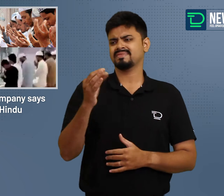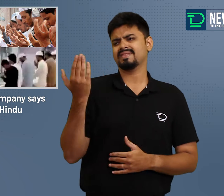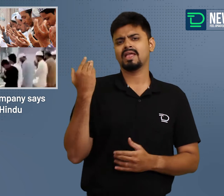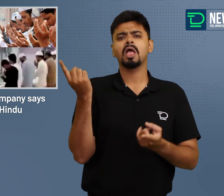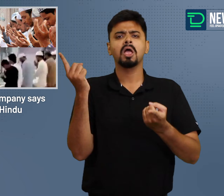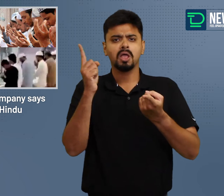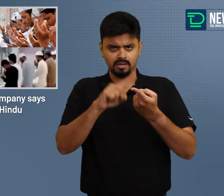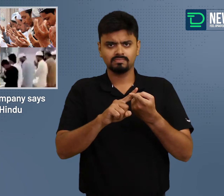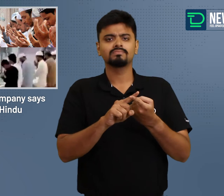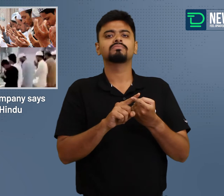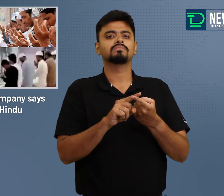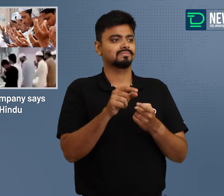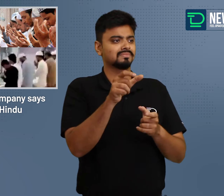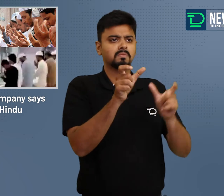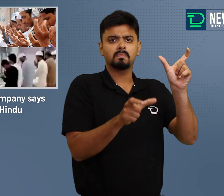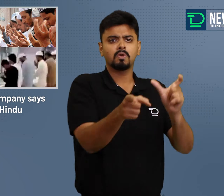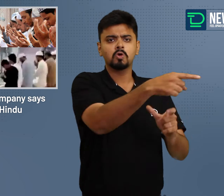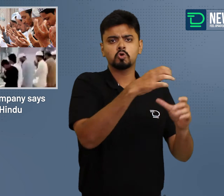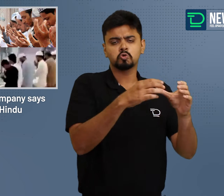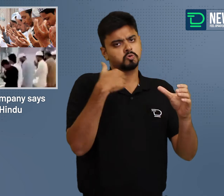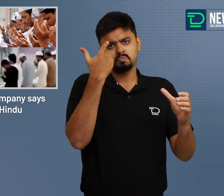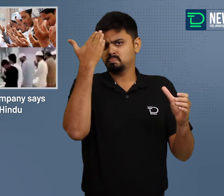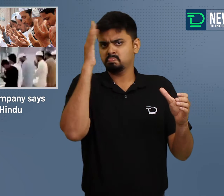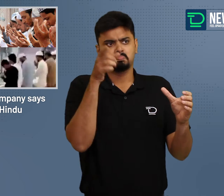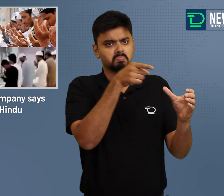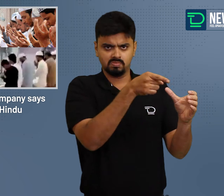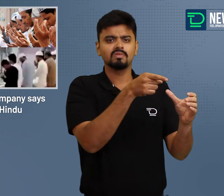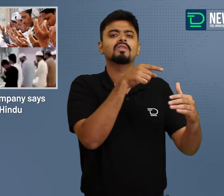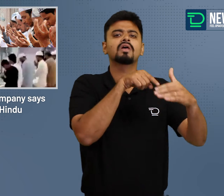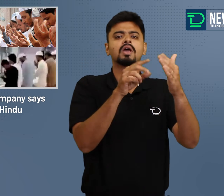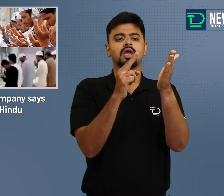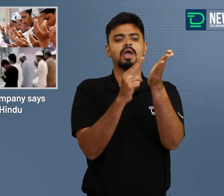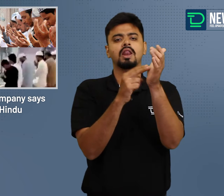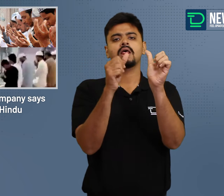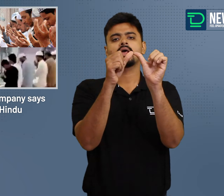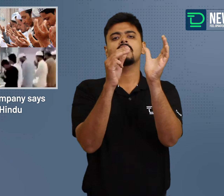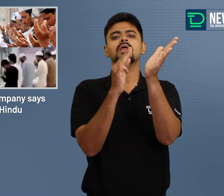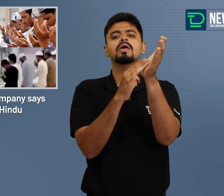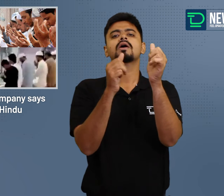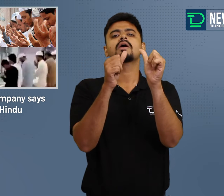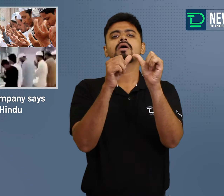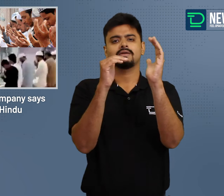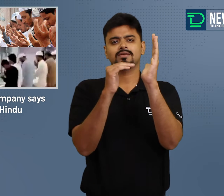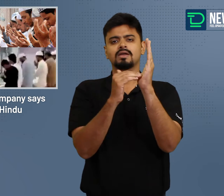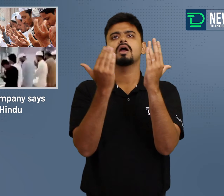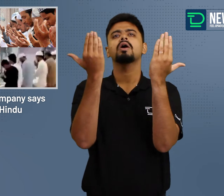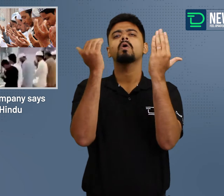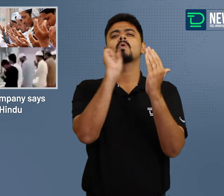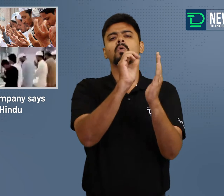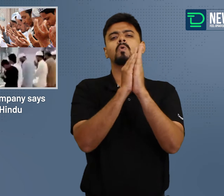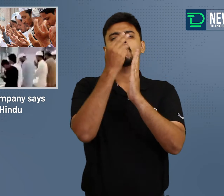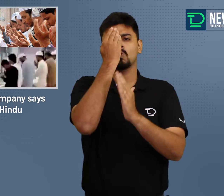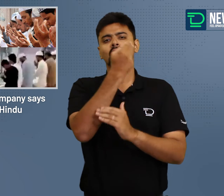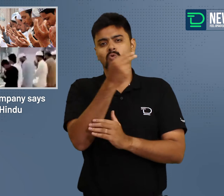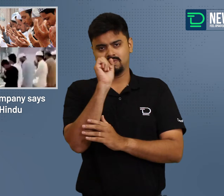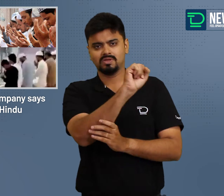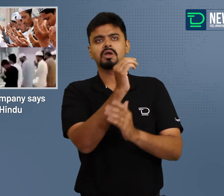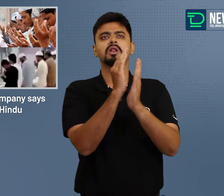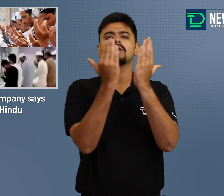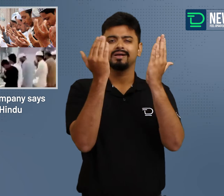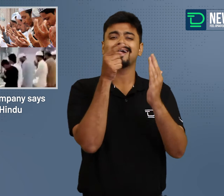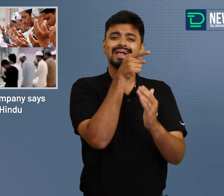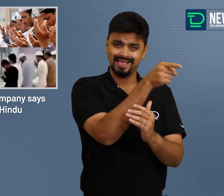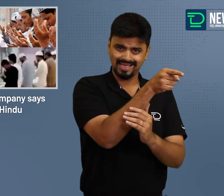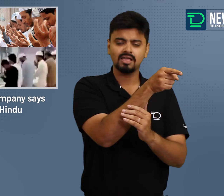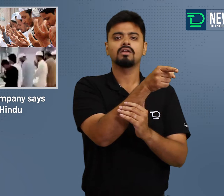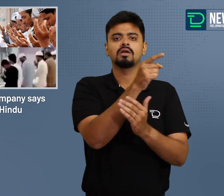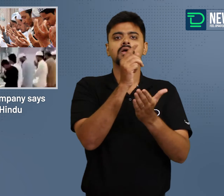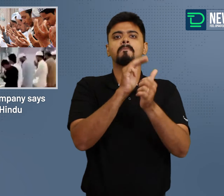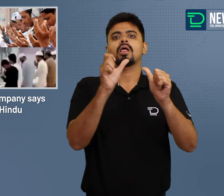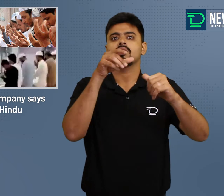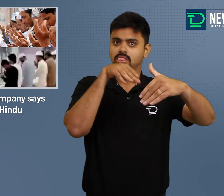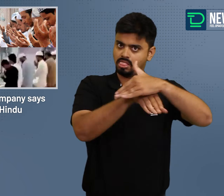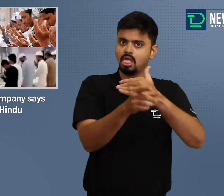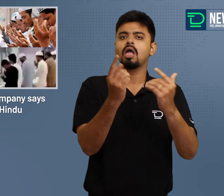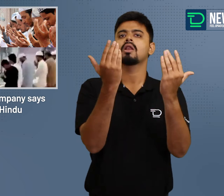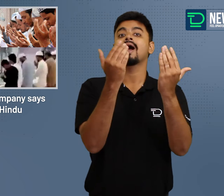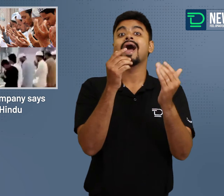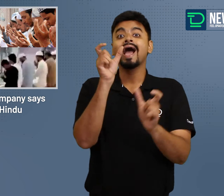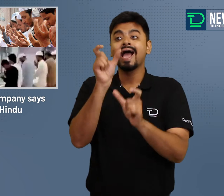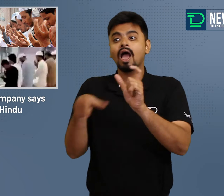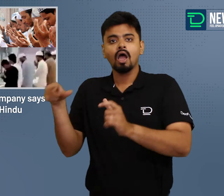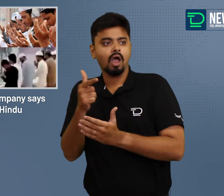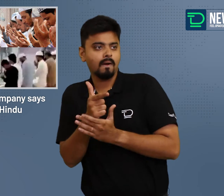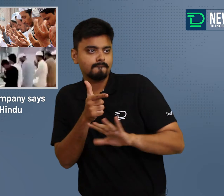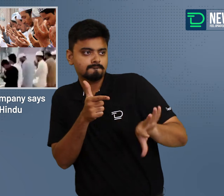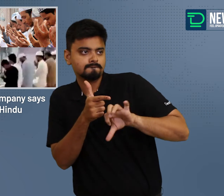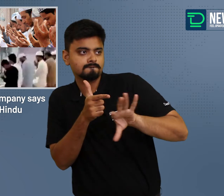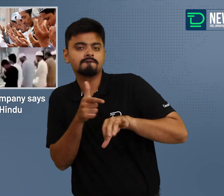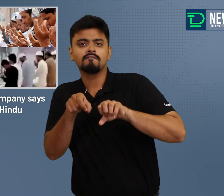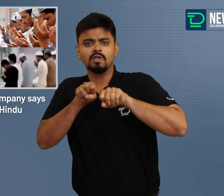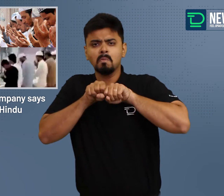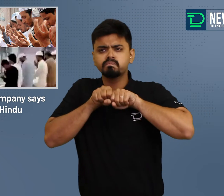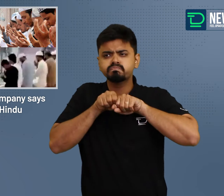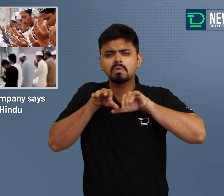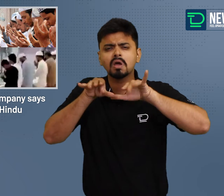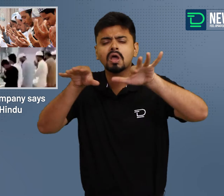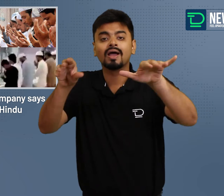Last week’s video of a group of unidentified persons offering namaz on the mall went viral on social media.